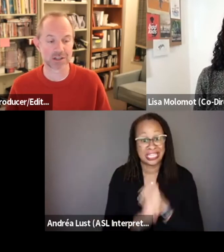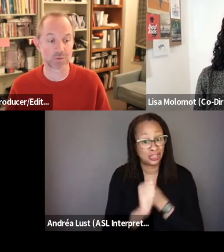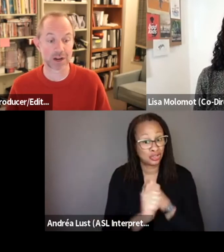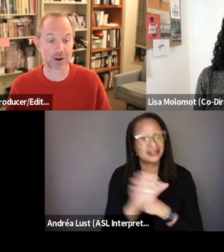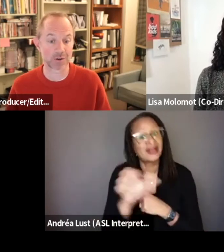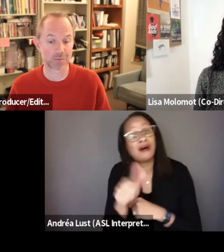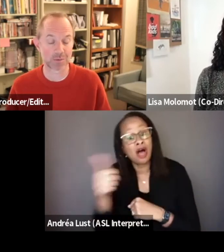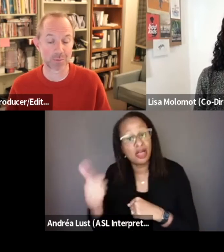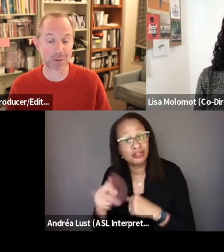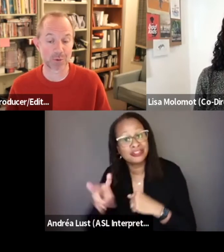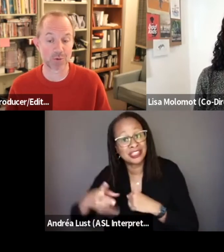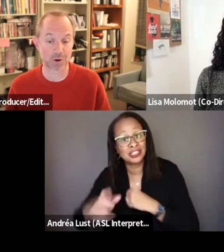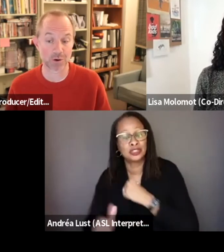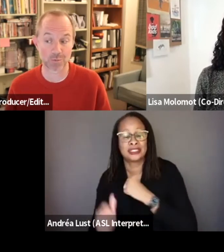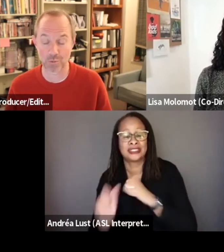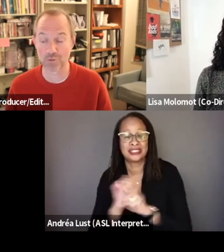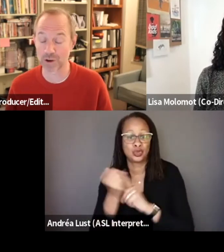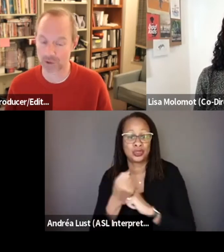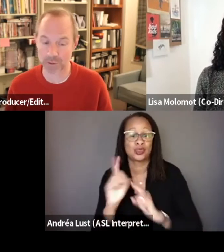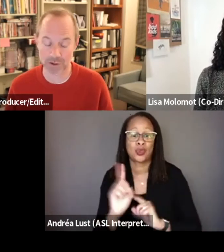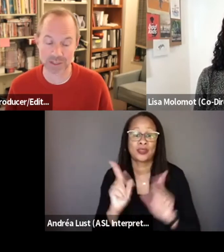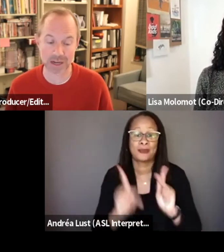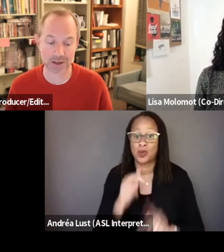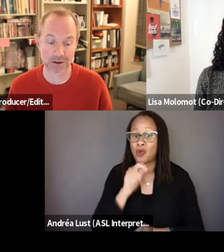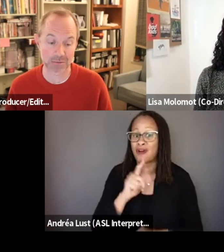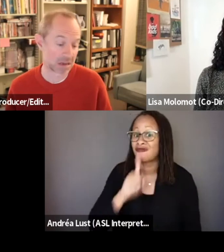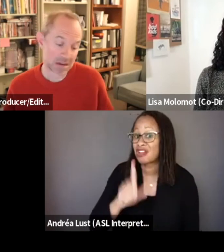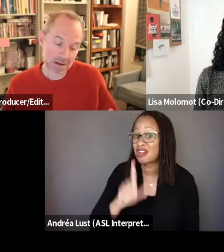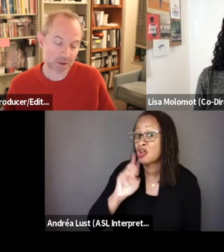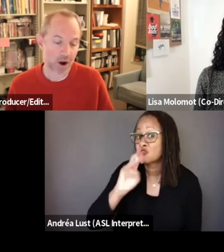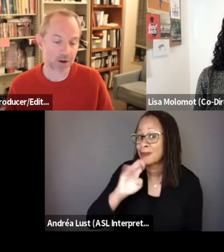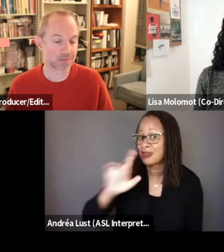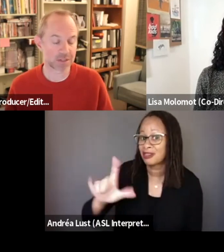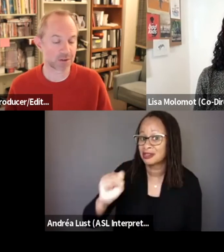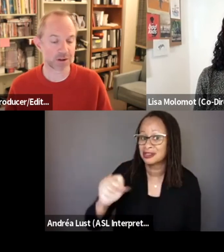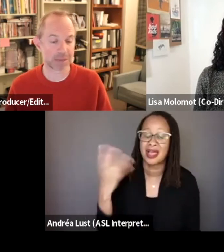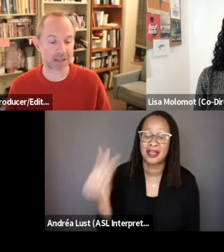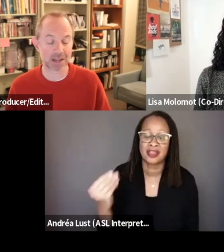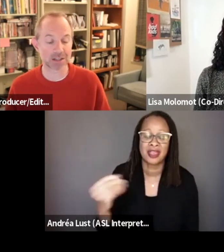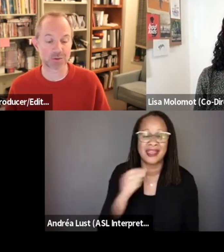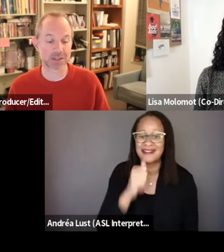where the people who are real criminals out there aren't suffering many consequences